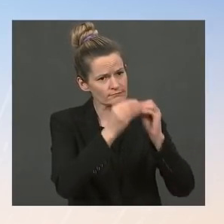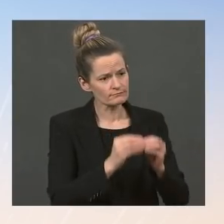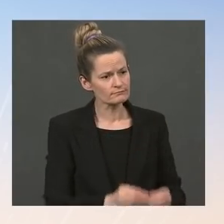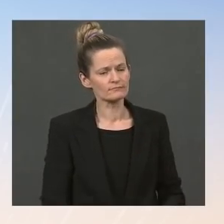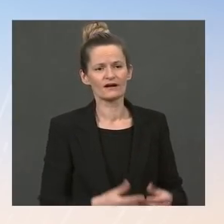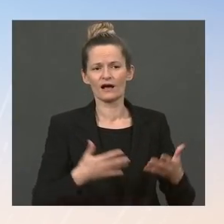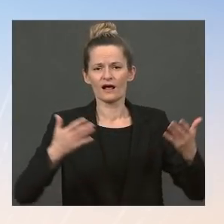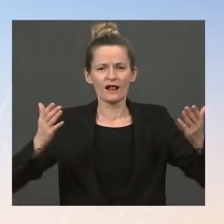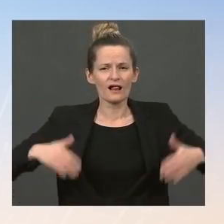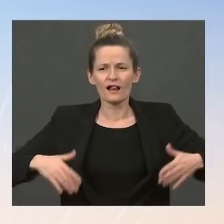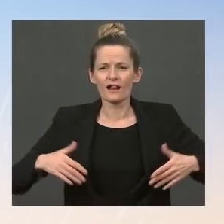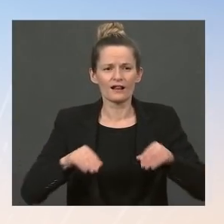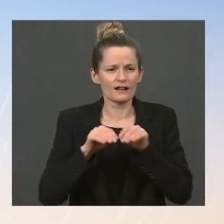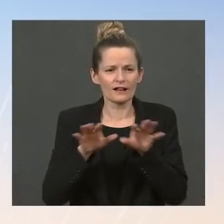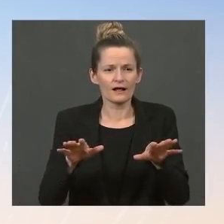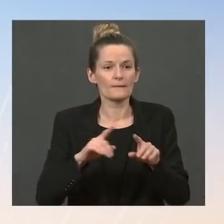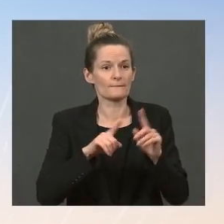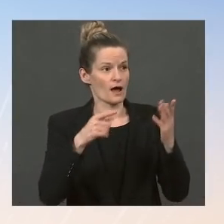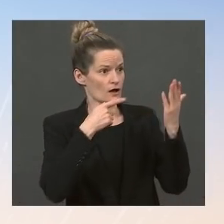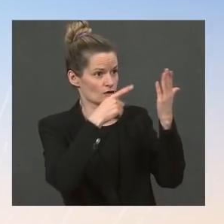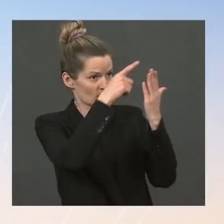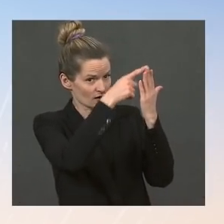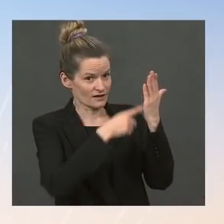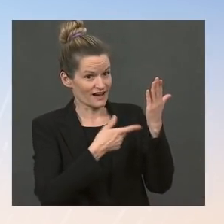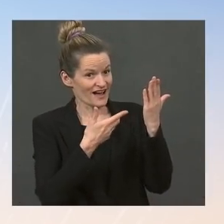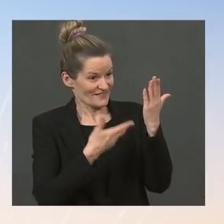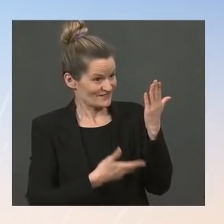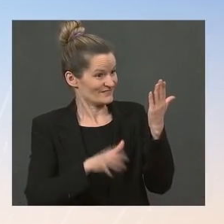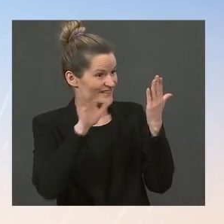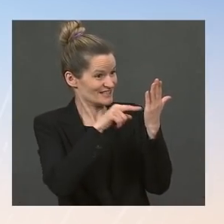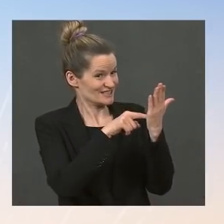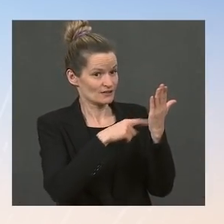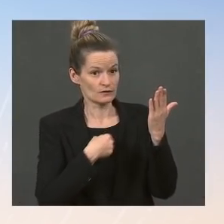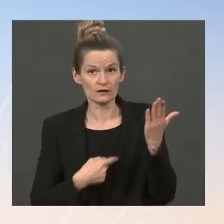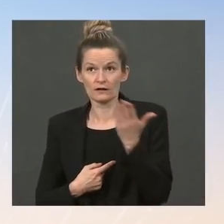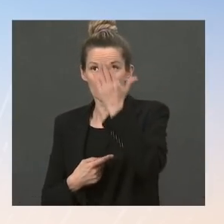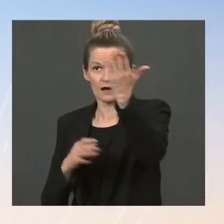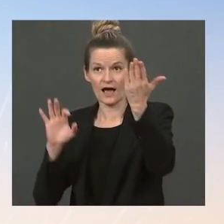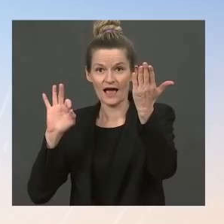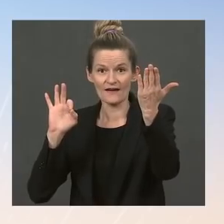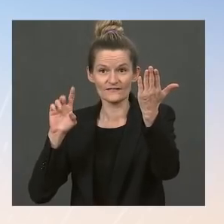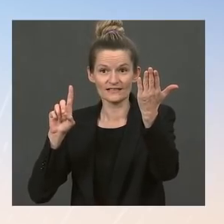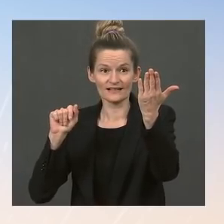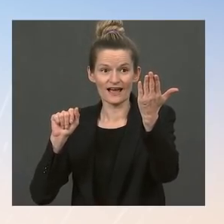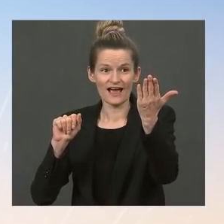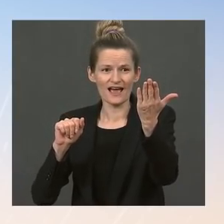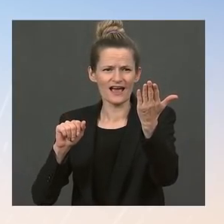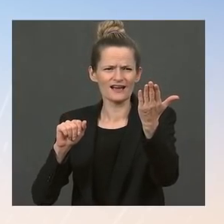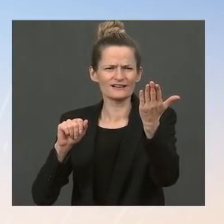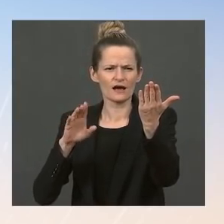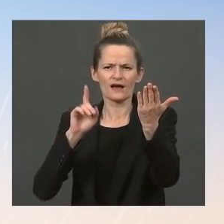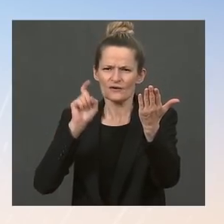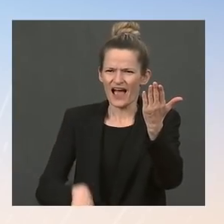and should be available to the FDA soon." Our objective is to be prepared should all of this process move forward.